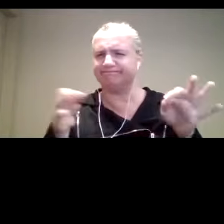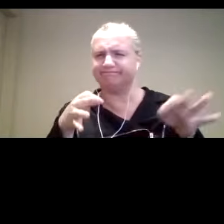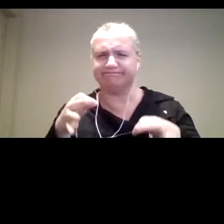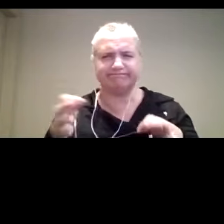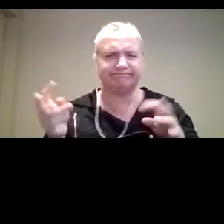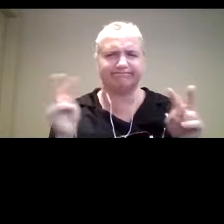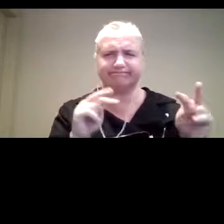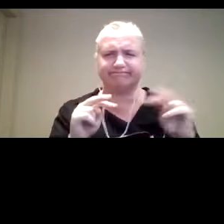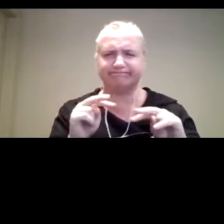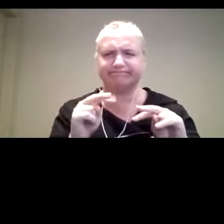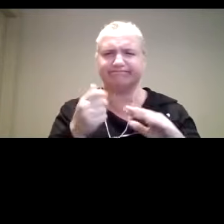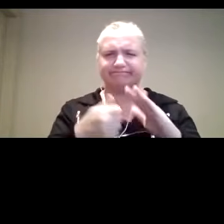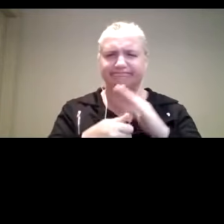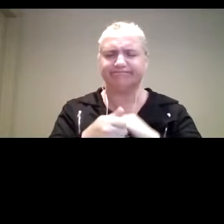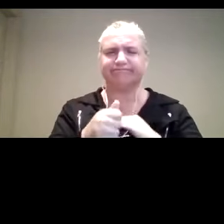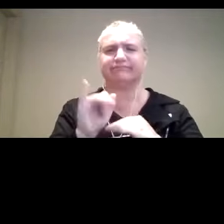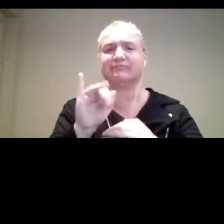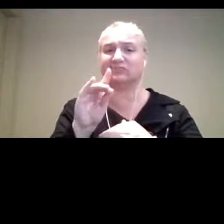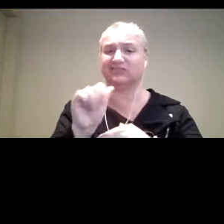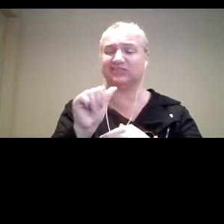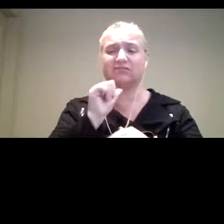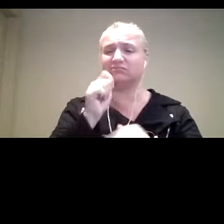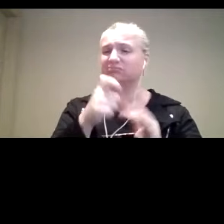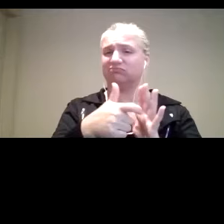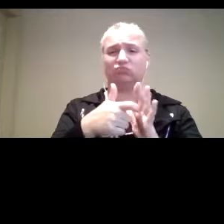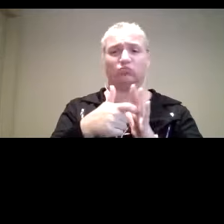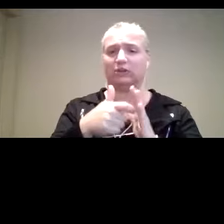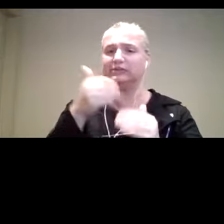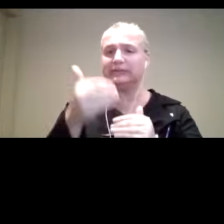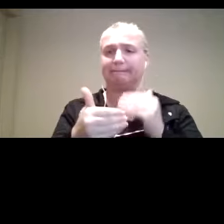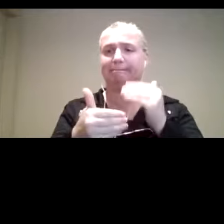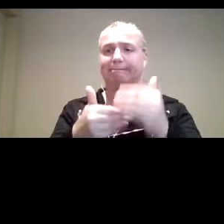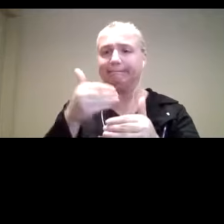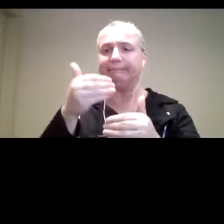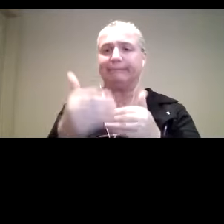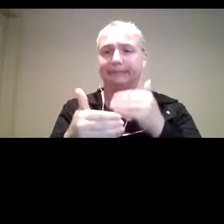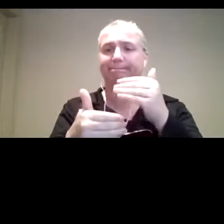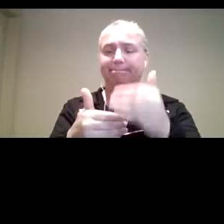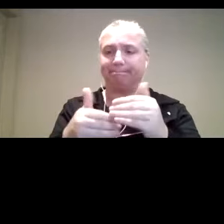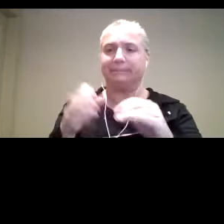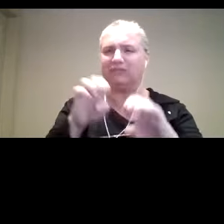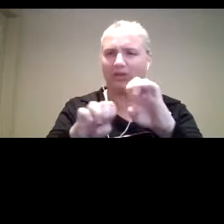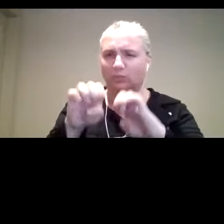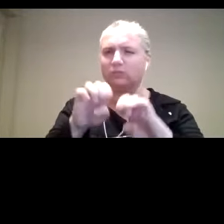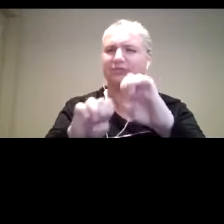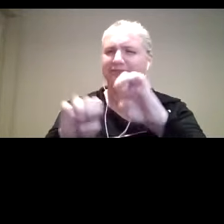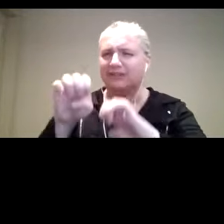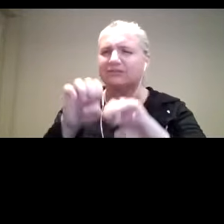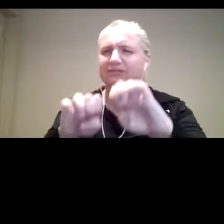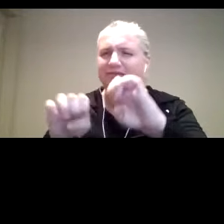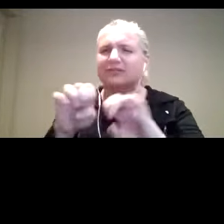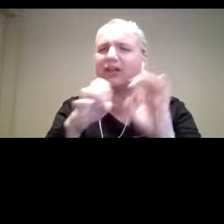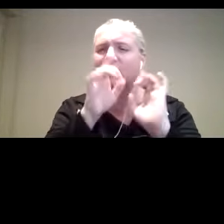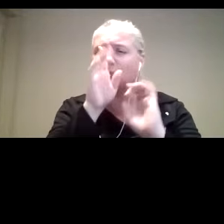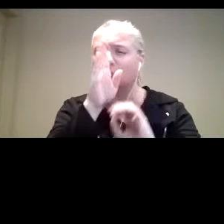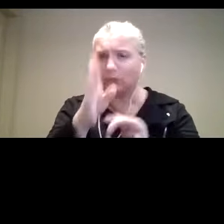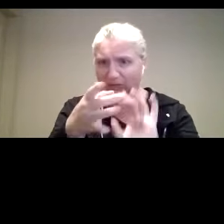under the IDEA, do not require a step-by-step evaluation process that directly links to mental health status.